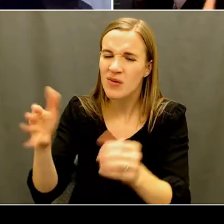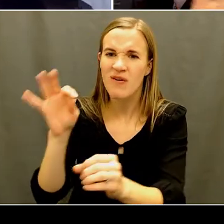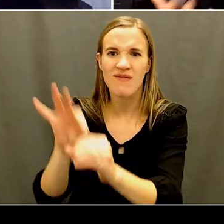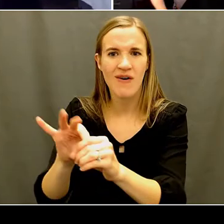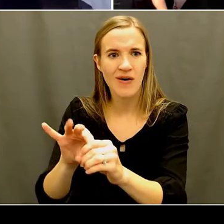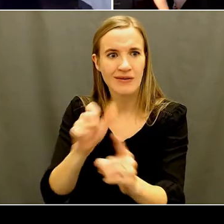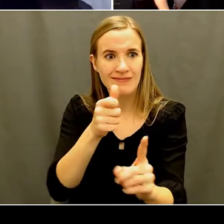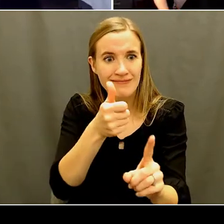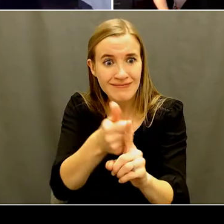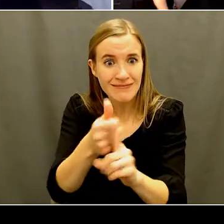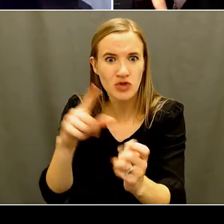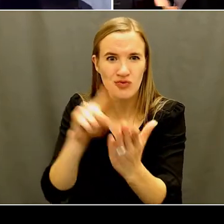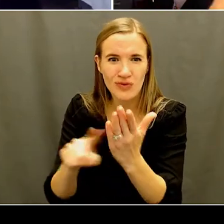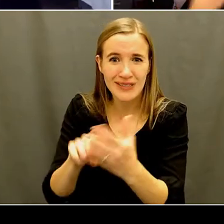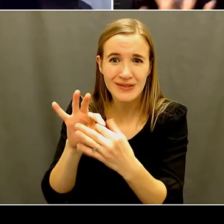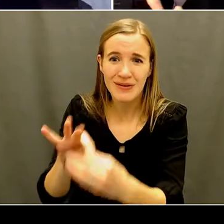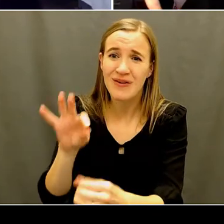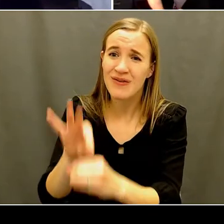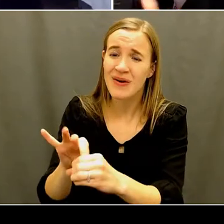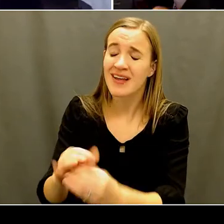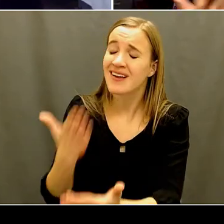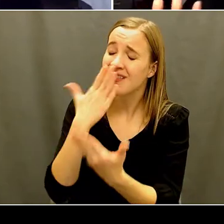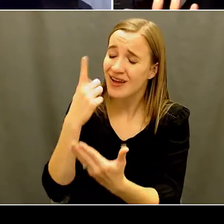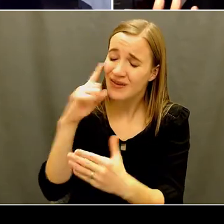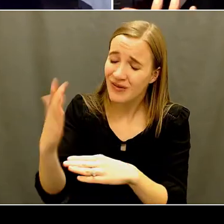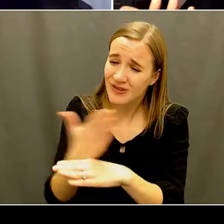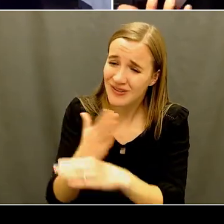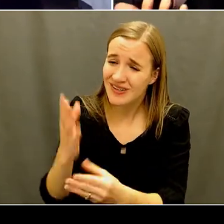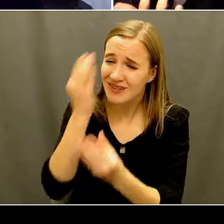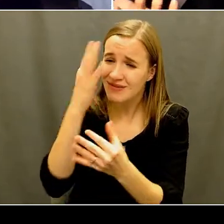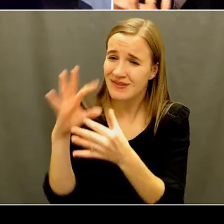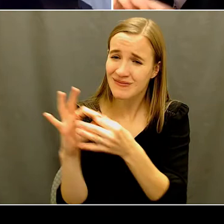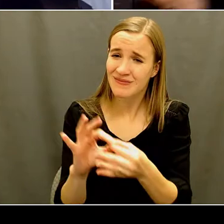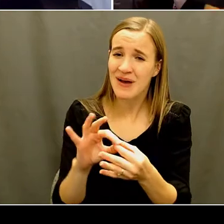interview series this year, we're learning so much from so many folks. Had